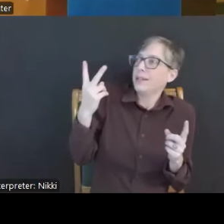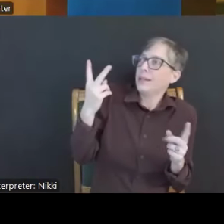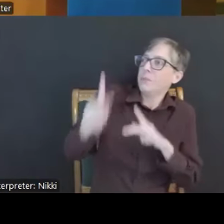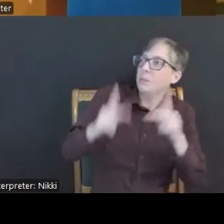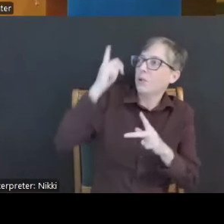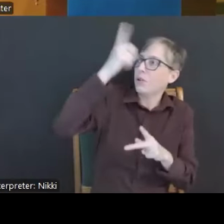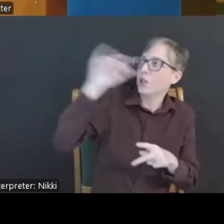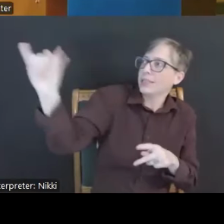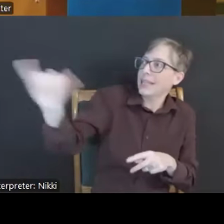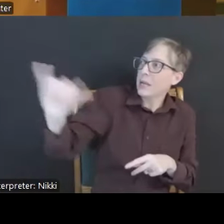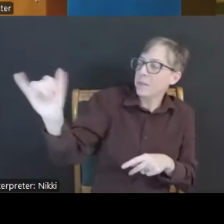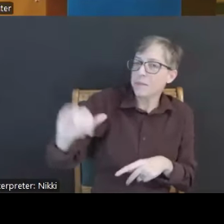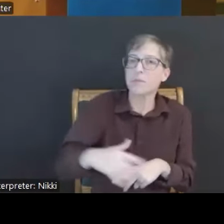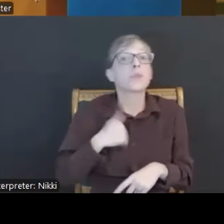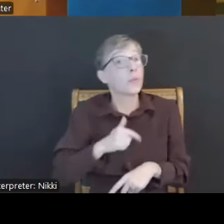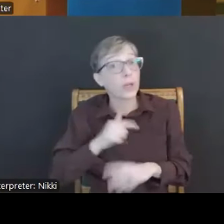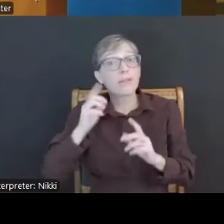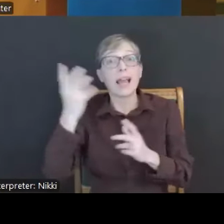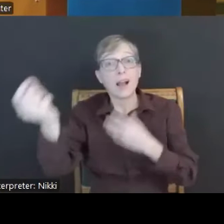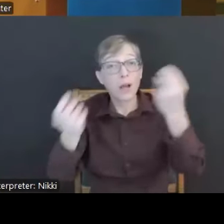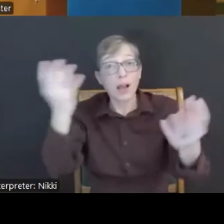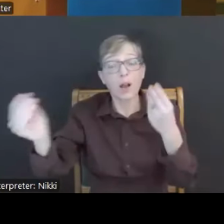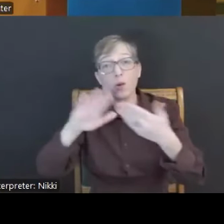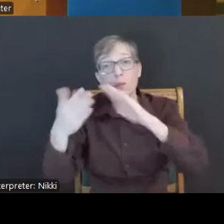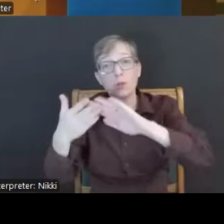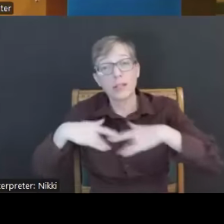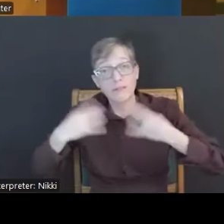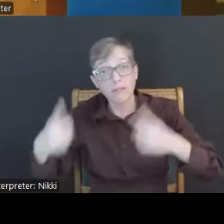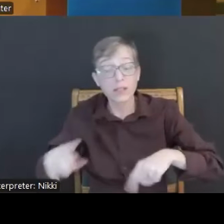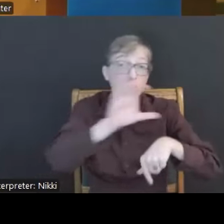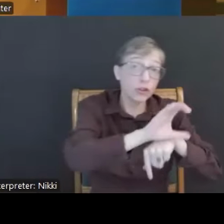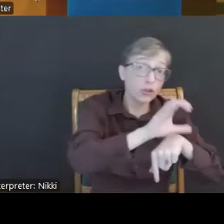churches as Gerard was just saying churches um we've gone to schools and every opportunity that